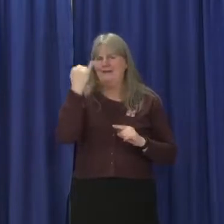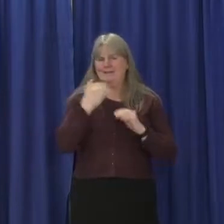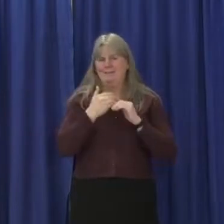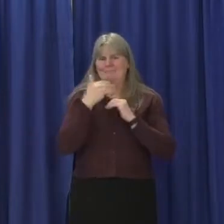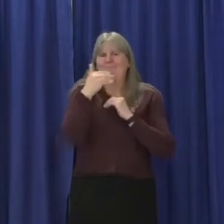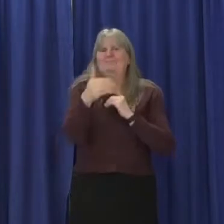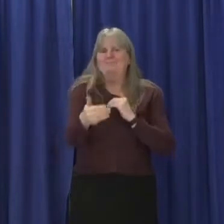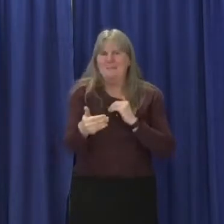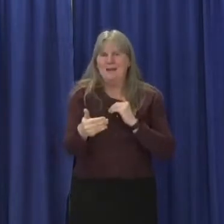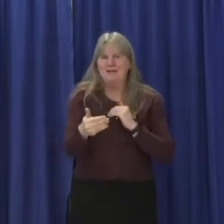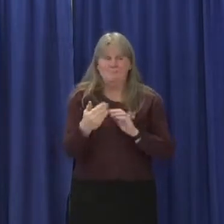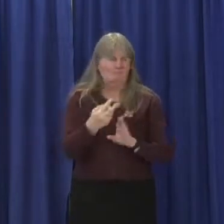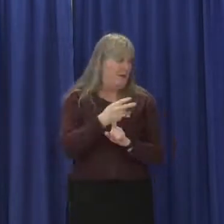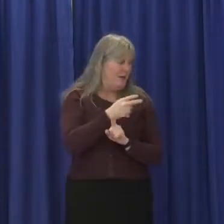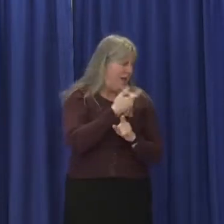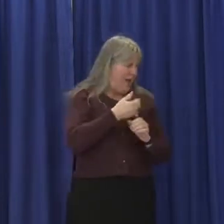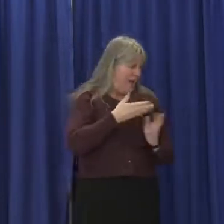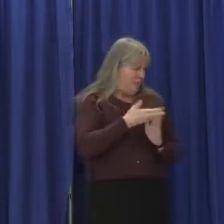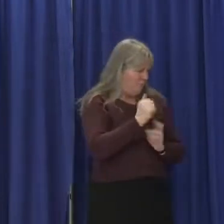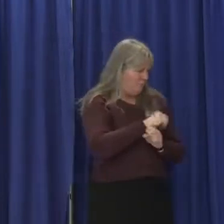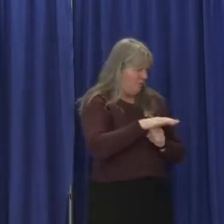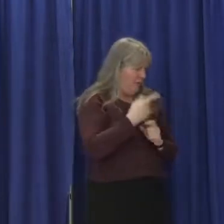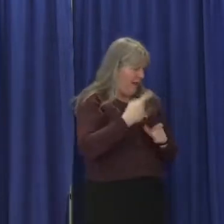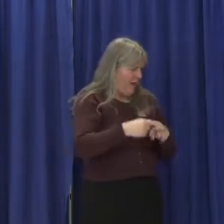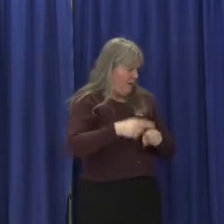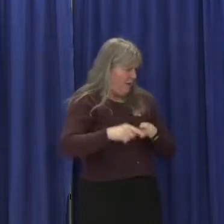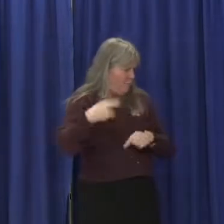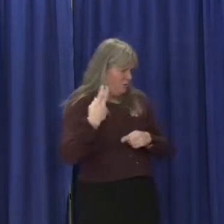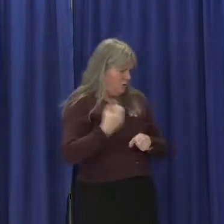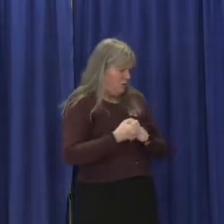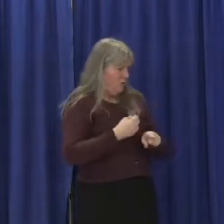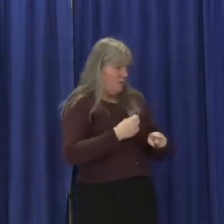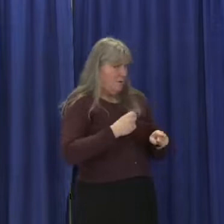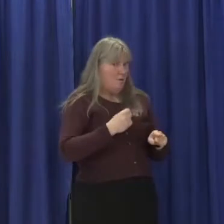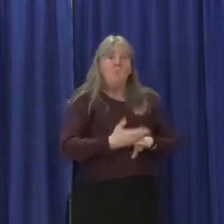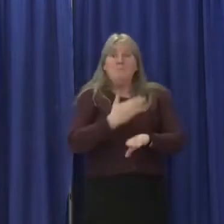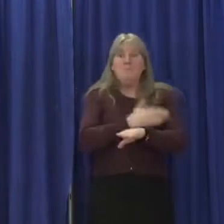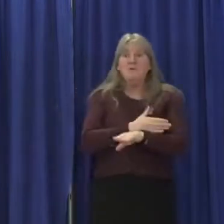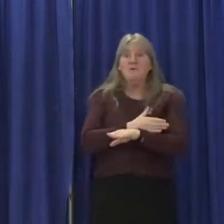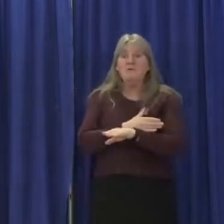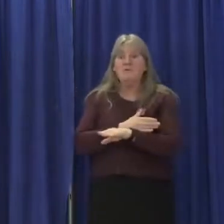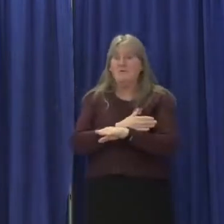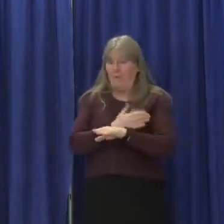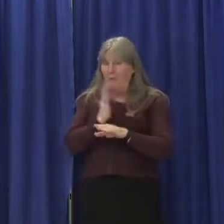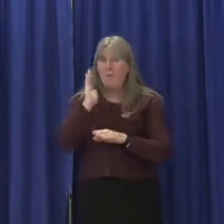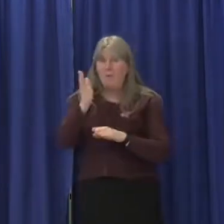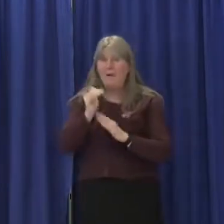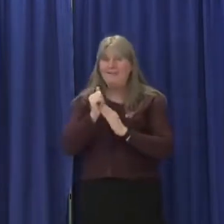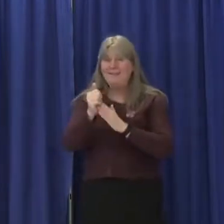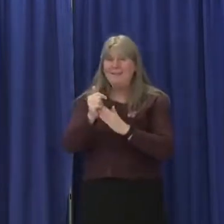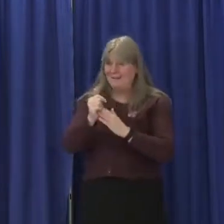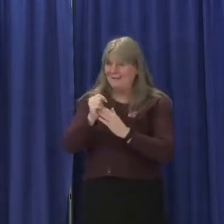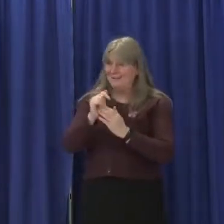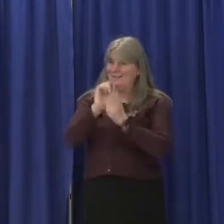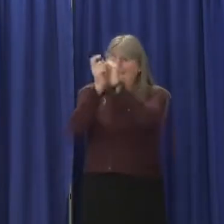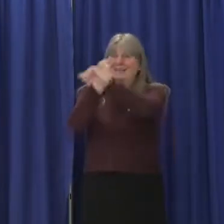people saw, what people went through over the last two years. So hopefully we get a time in the very near future where we